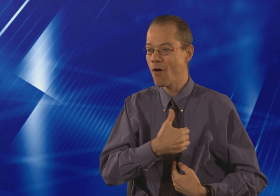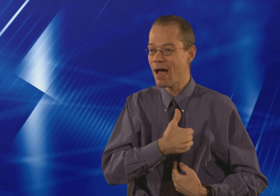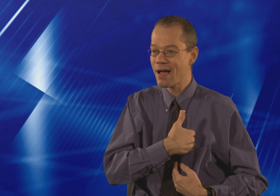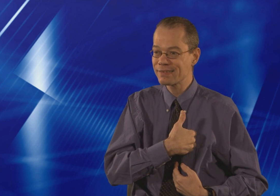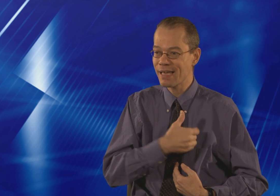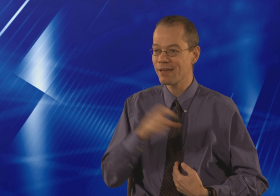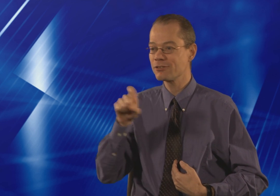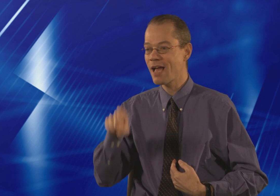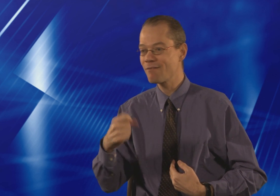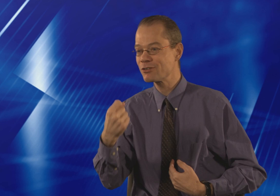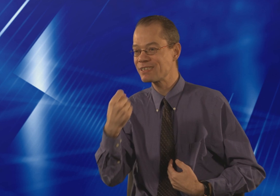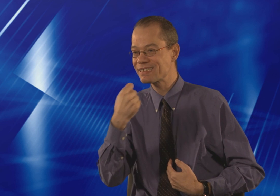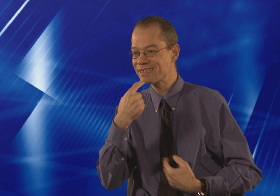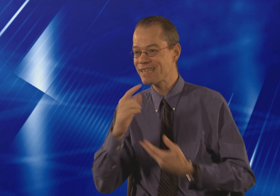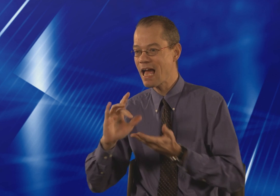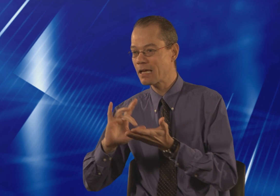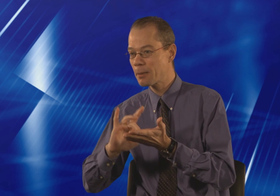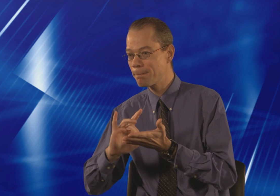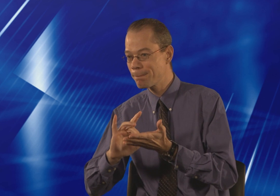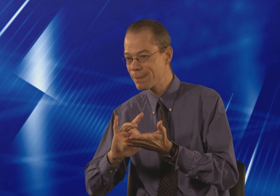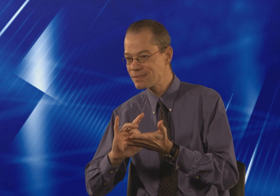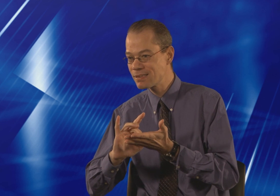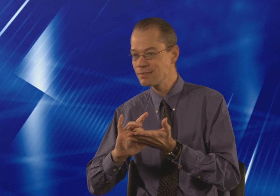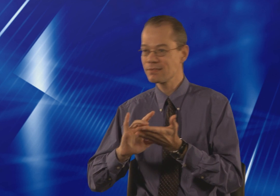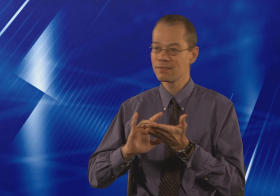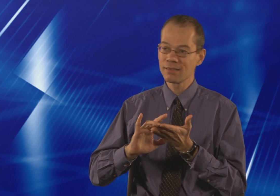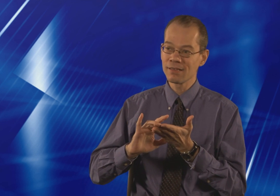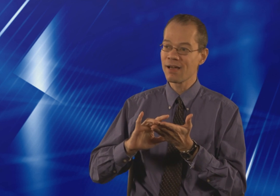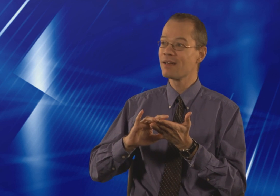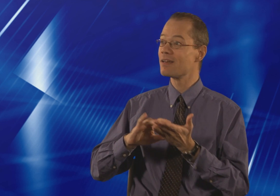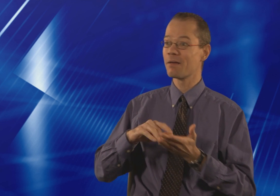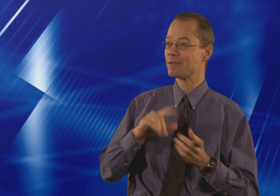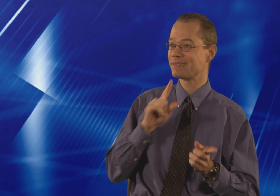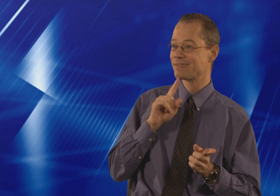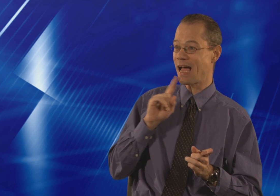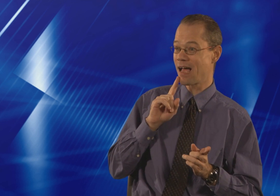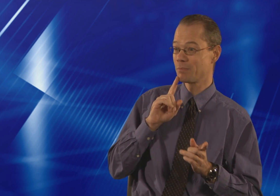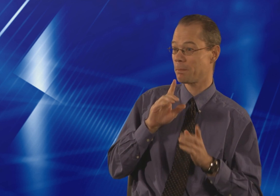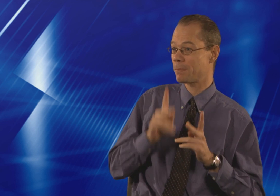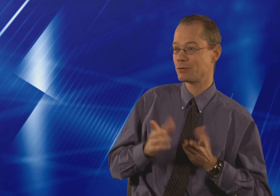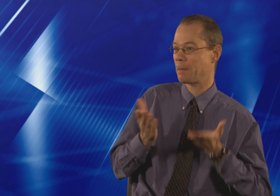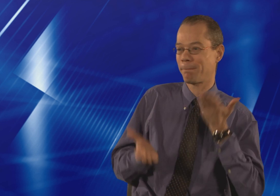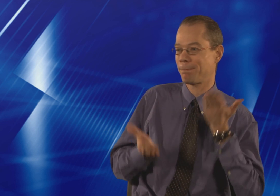a heart problem, a heart attack, or might be taking a certain medication.